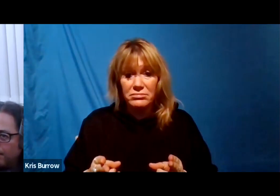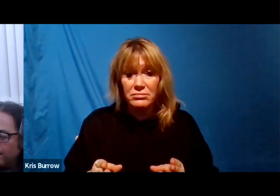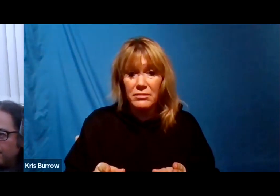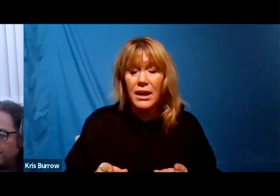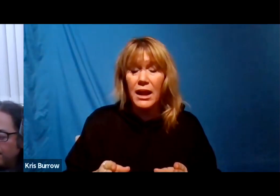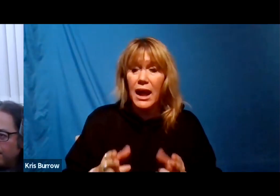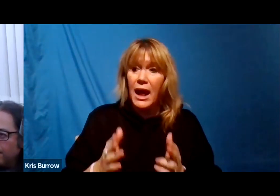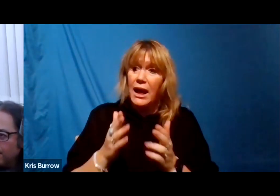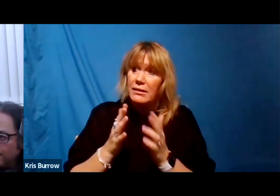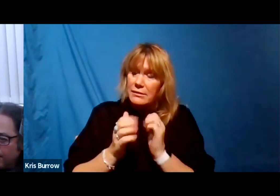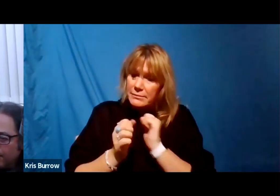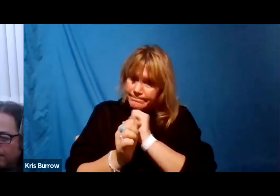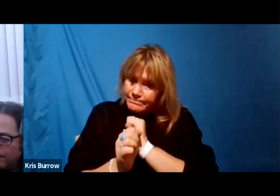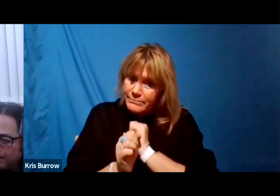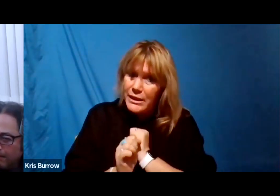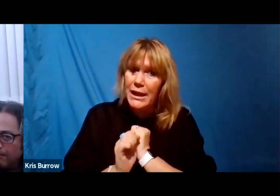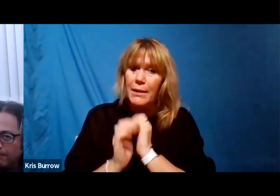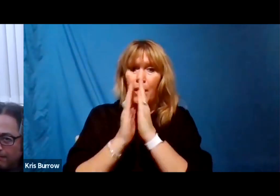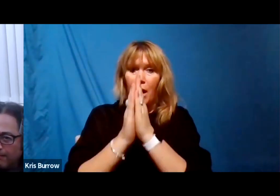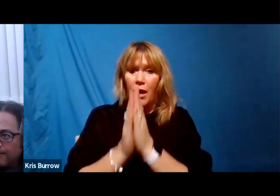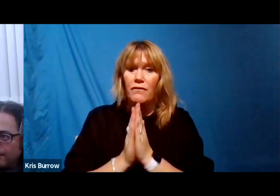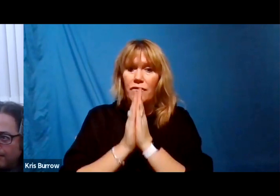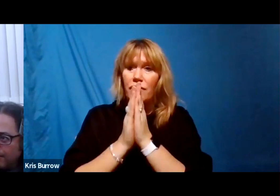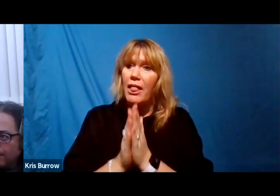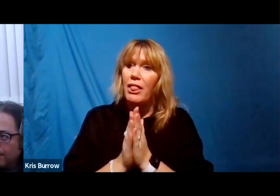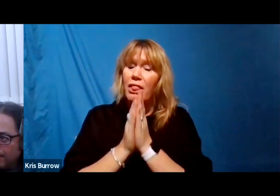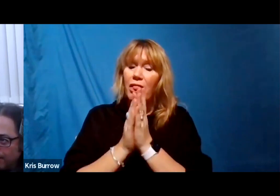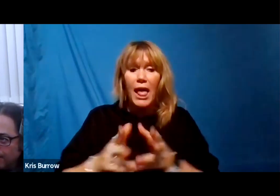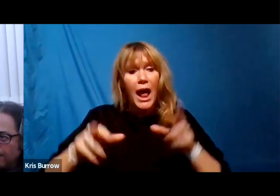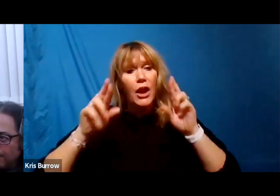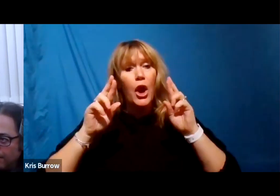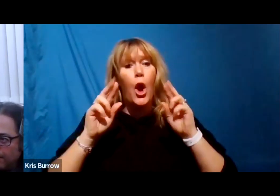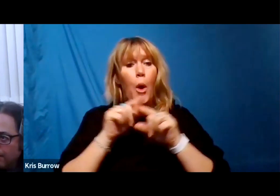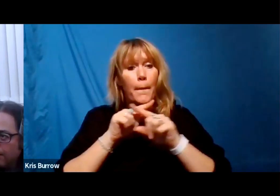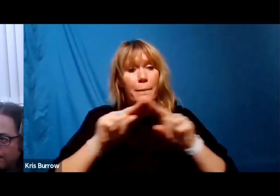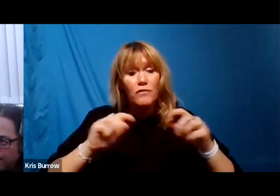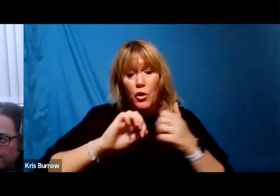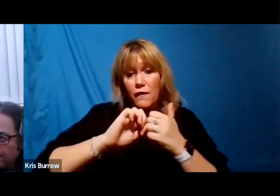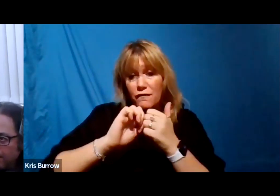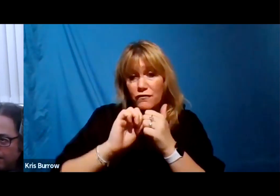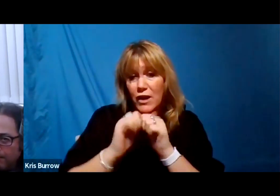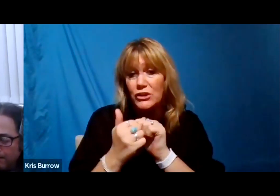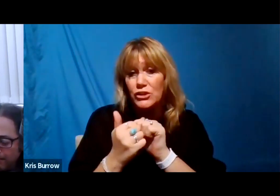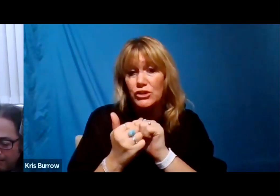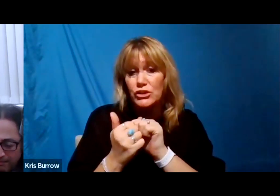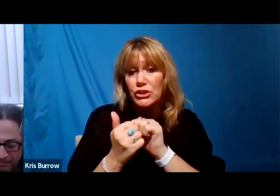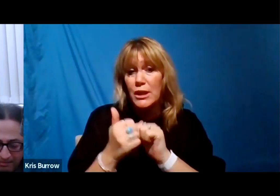Watch and wait anticipate for the day